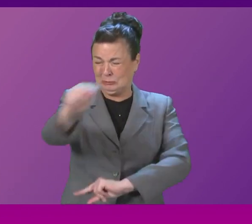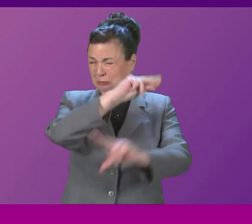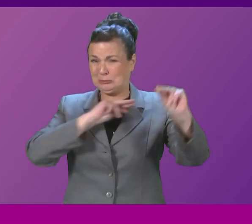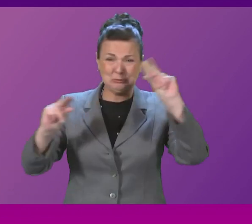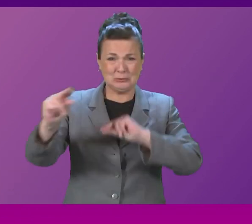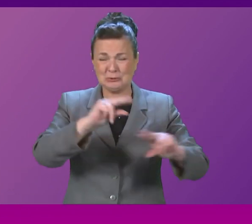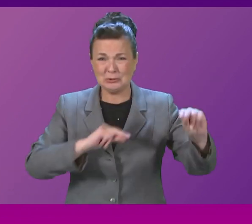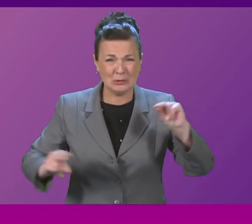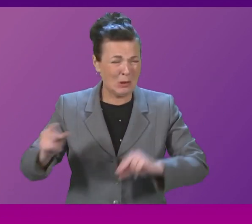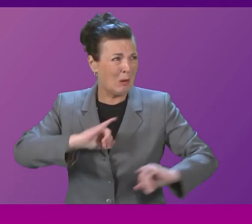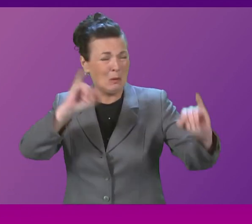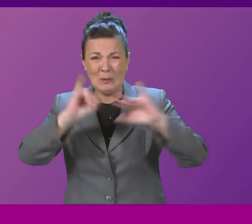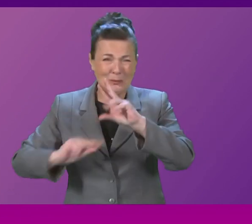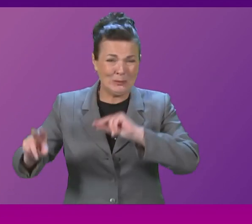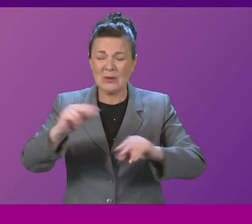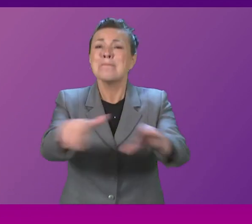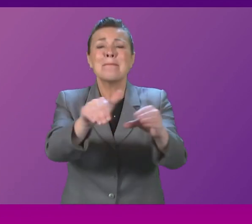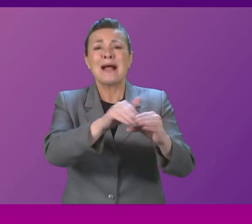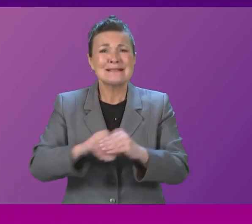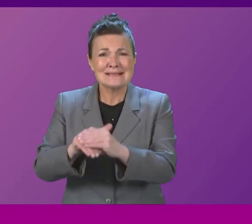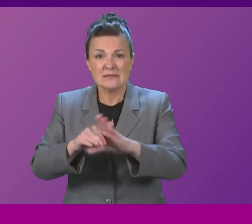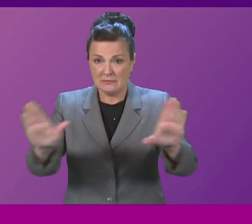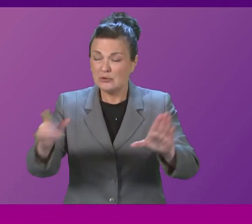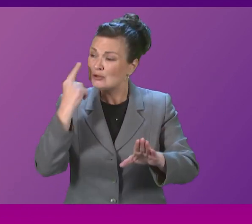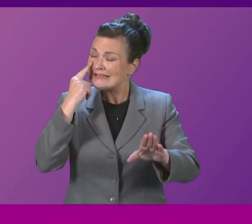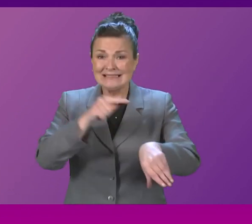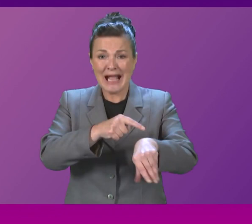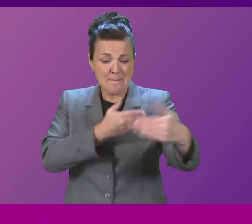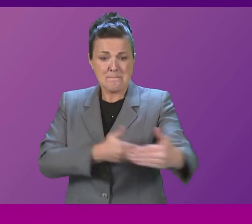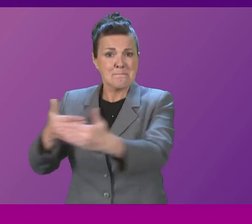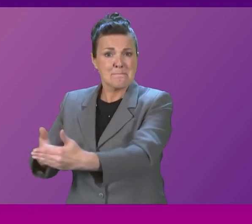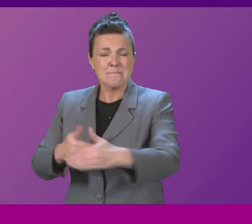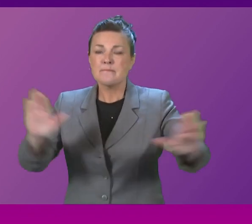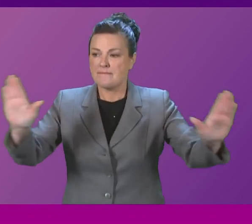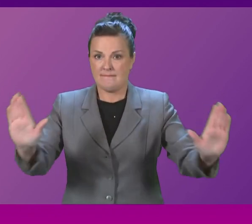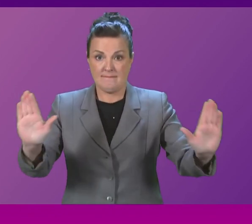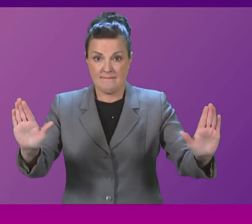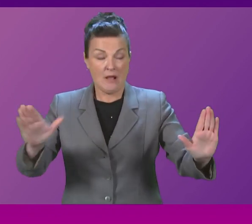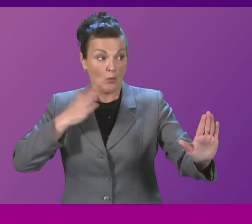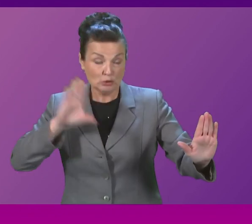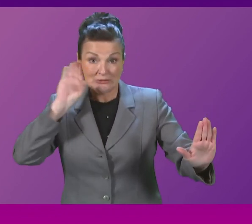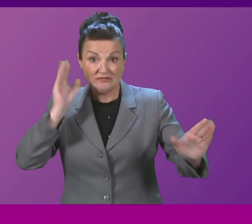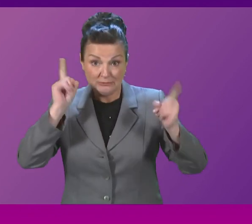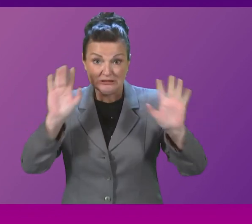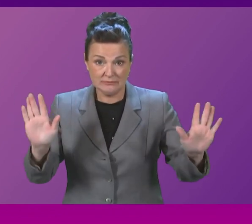Members. There we go, on timescales. Let us hear one another, please.